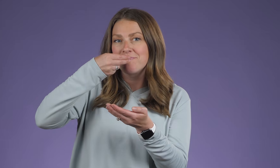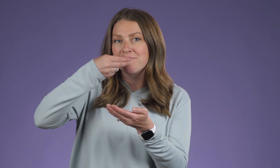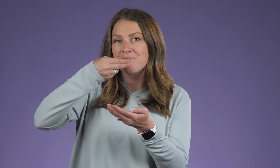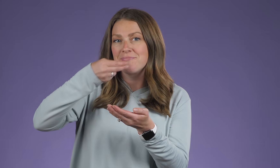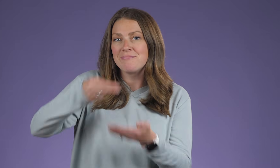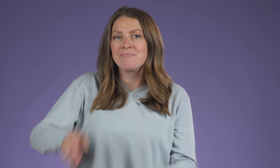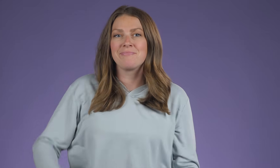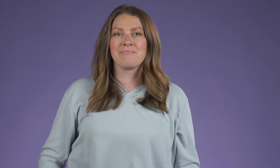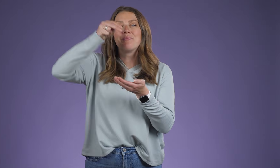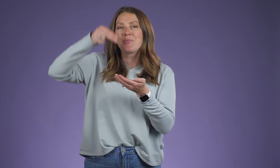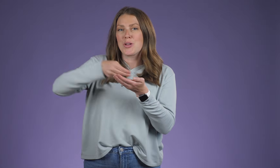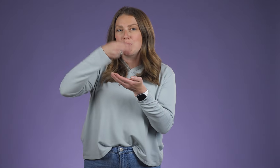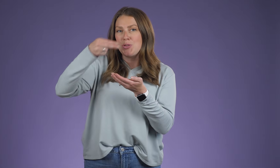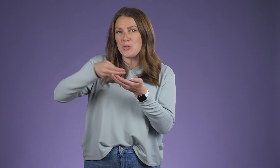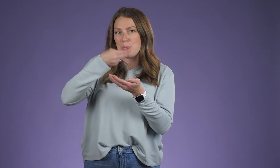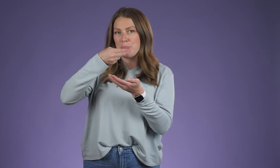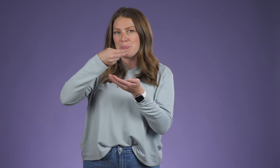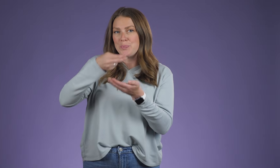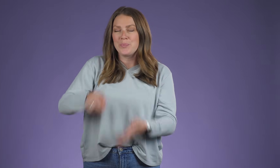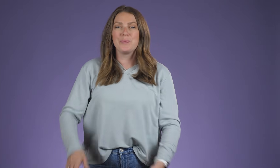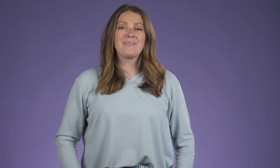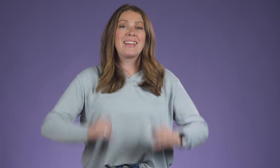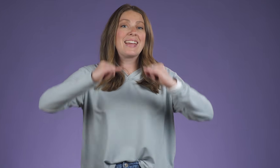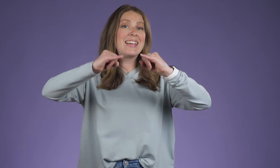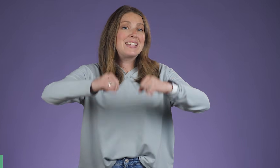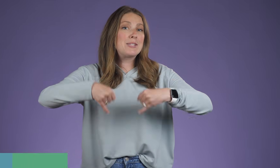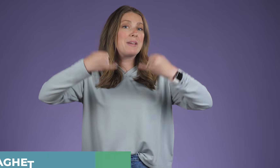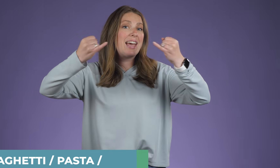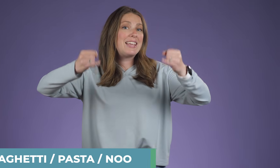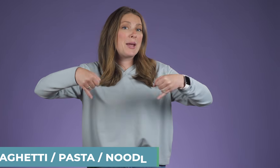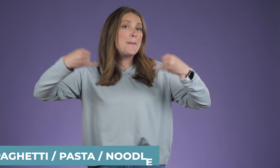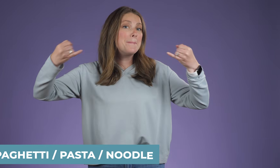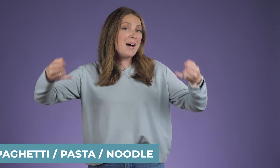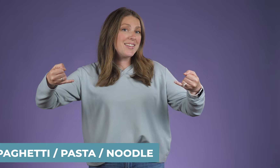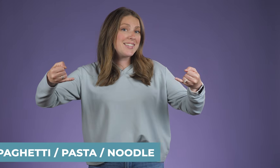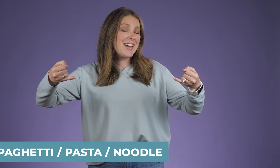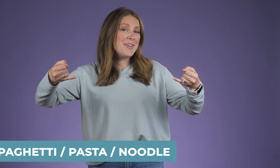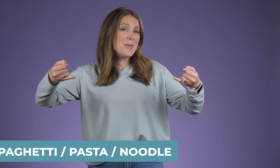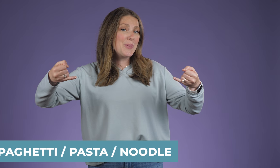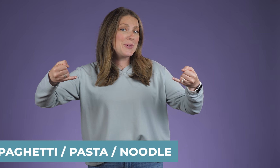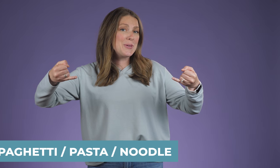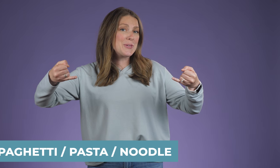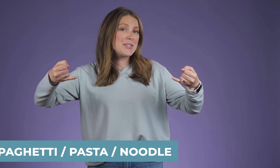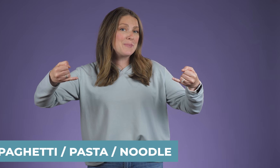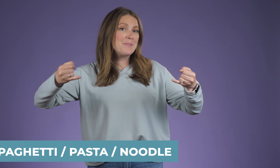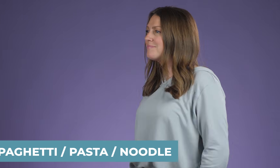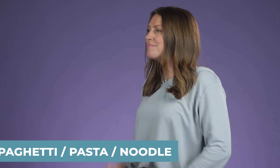Slurping it up. Soup. Spaghetti, pasta or noodles.